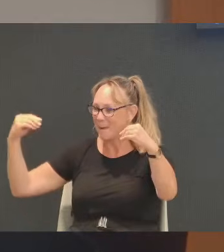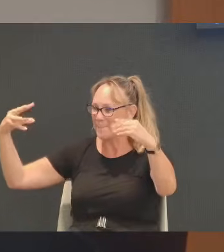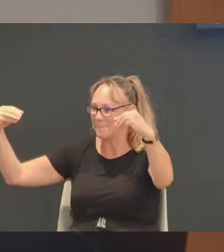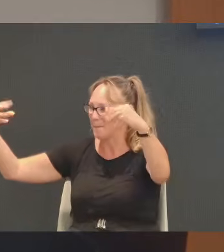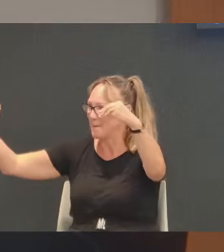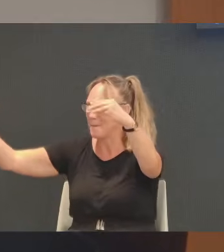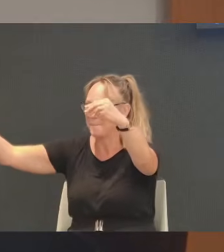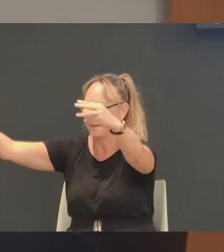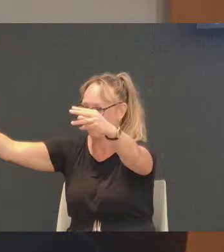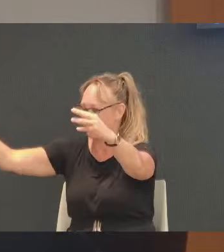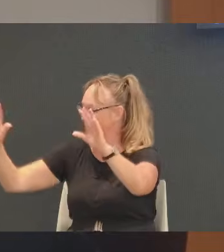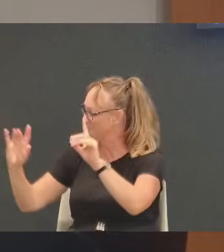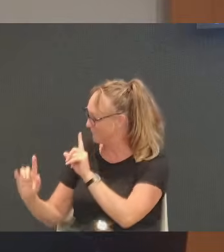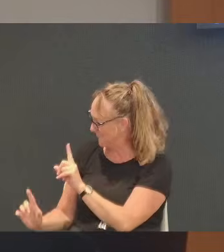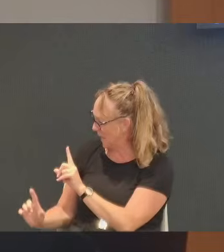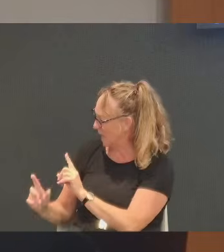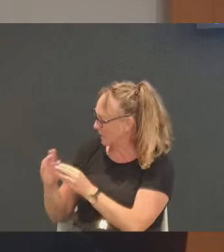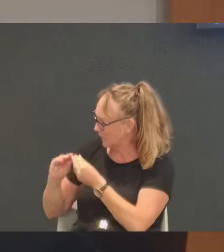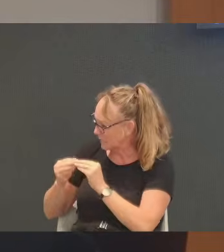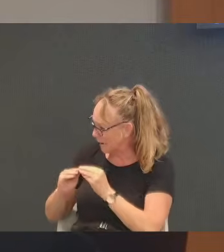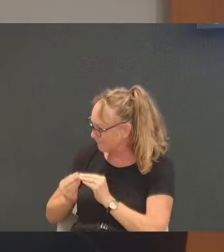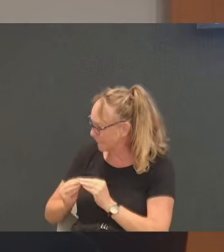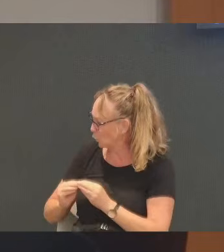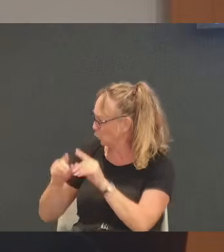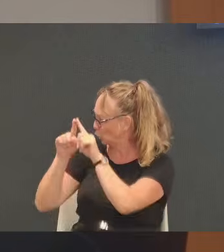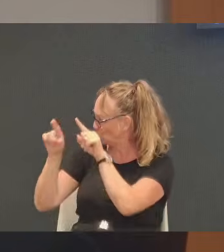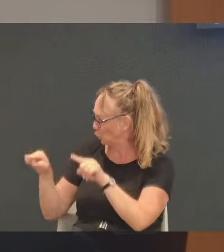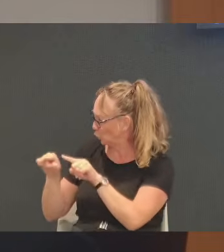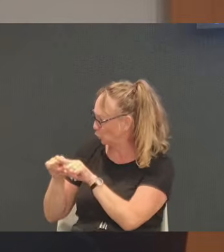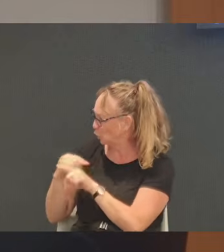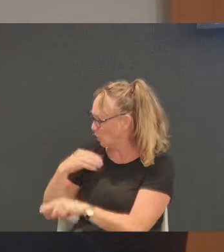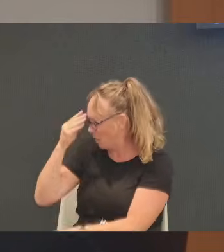with the report on the the numbering the the the lot count numbers I think is what you're